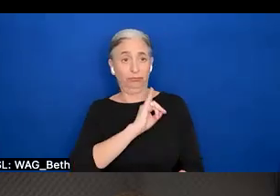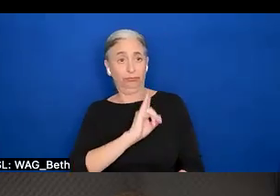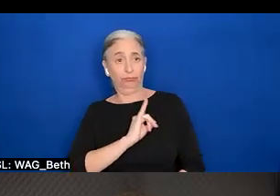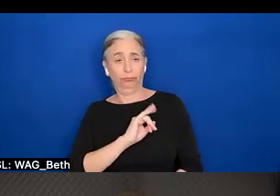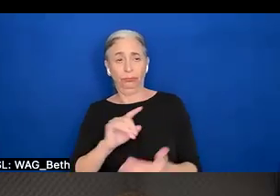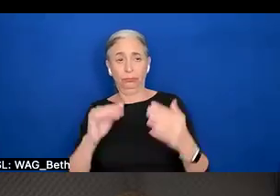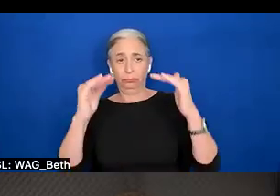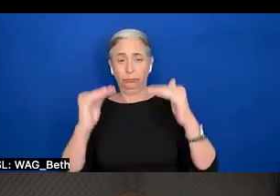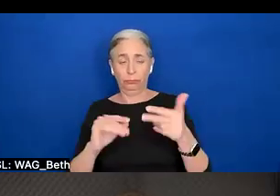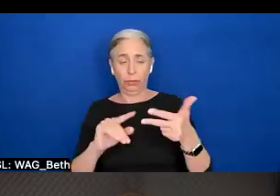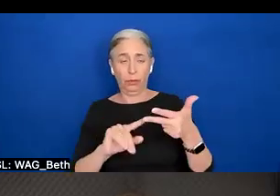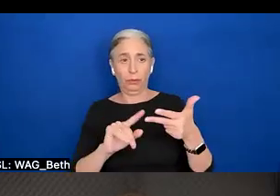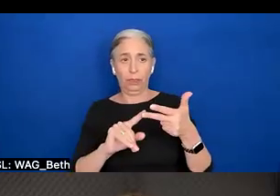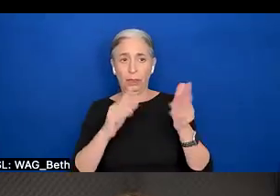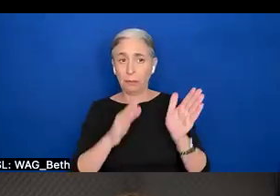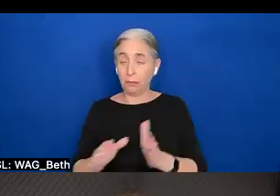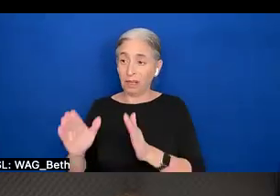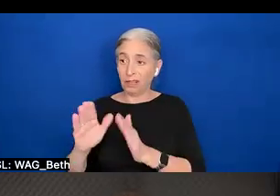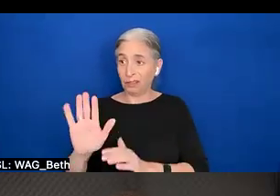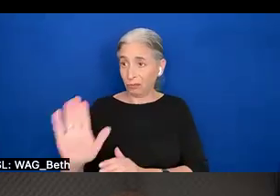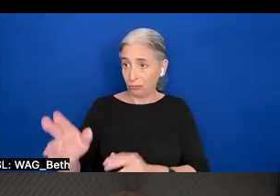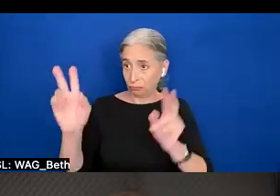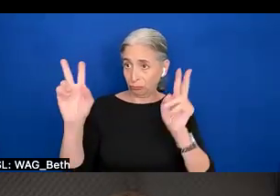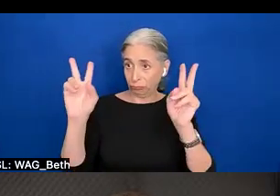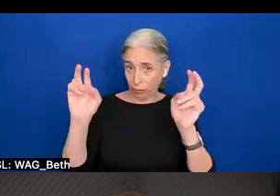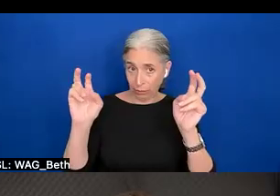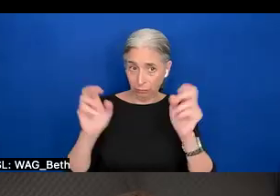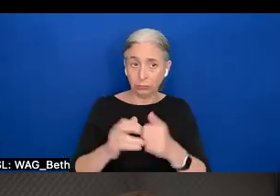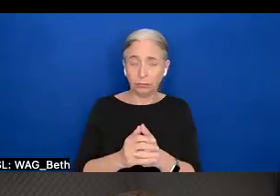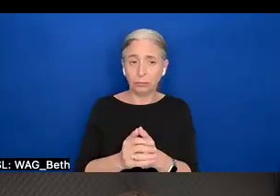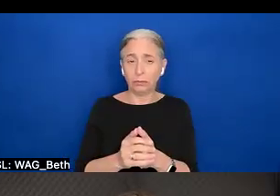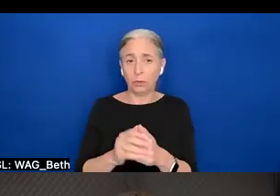Planning the titles hierarchy on the layout. Using